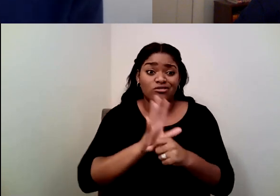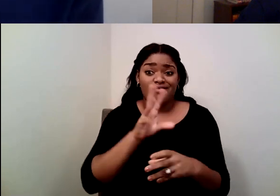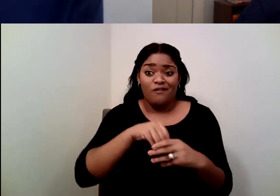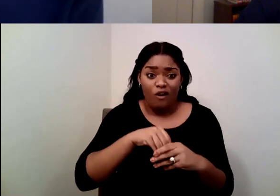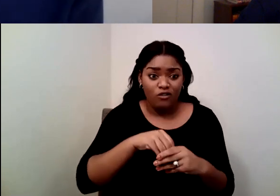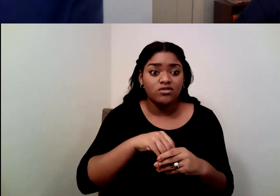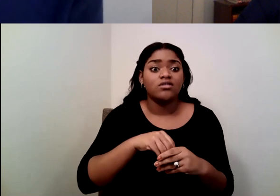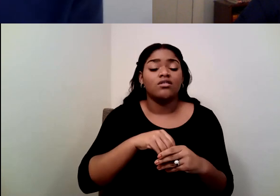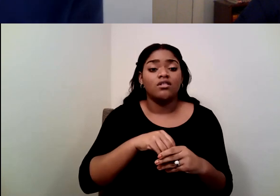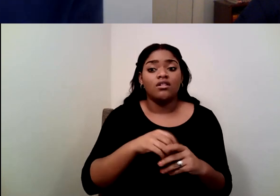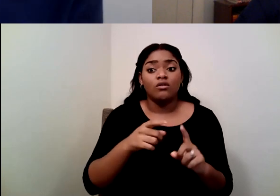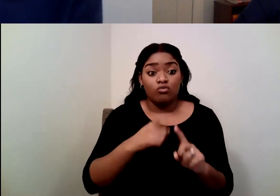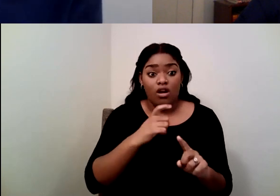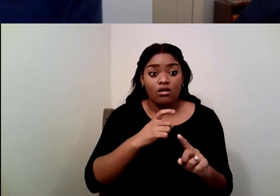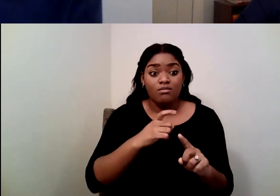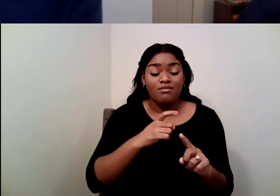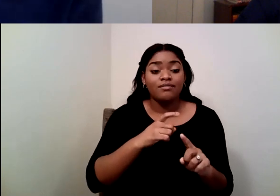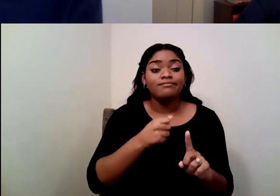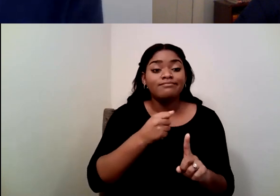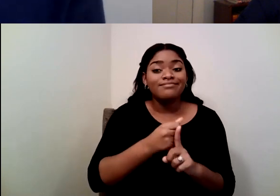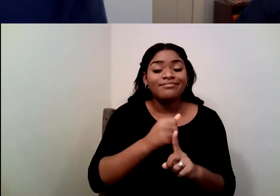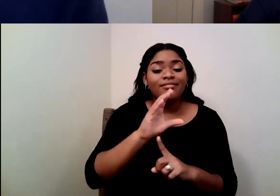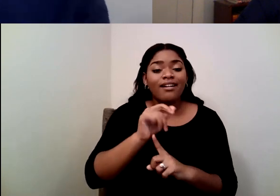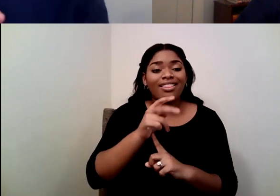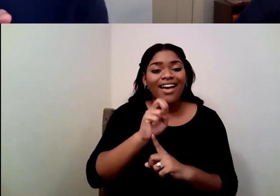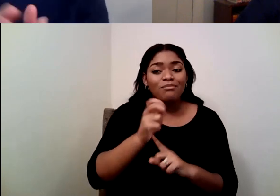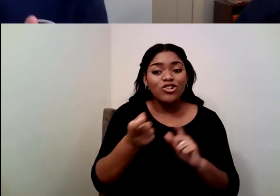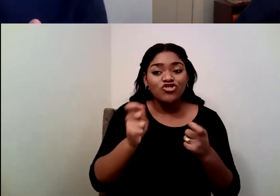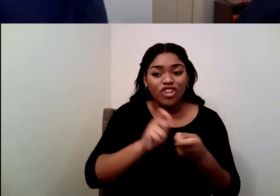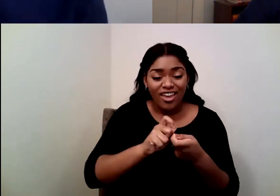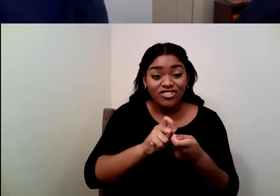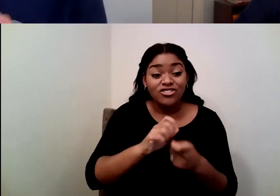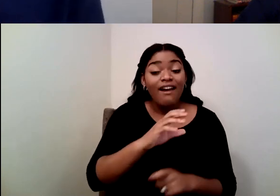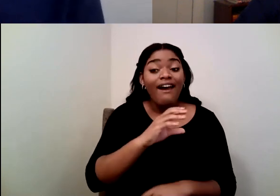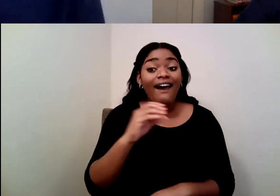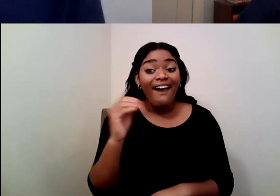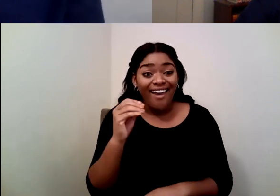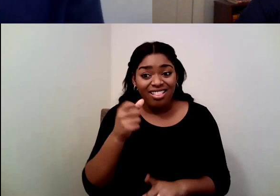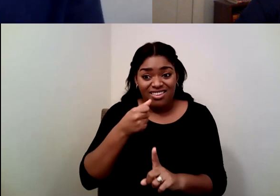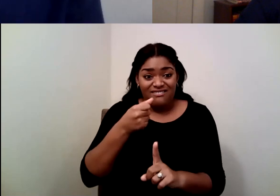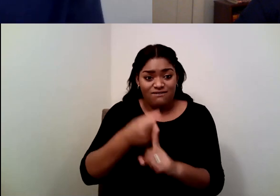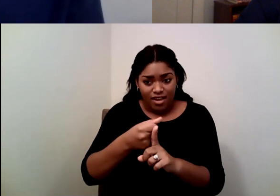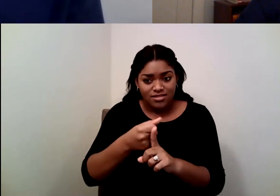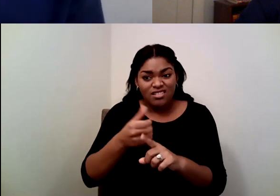presented by both climate change and the peripheral effect of climate change.